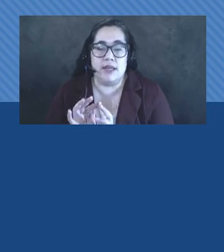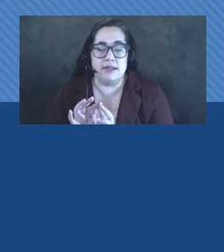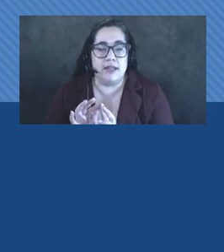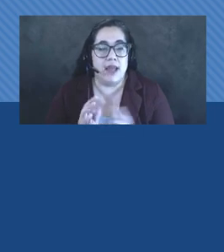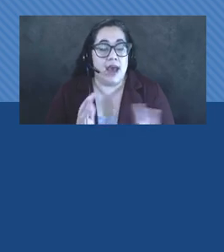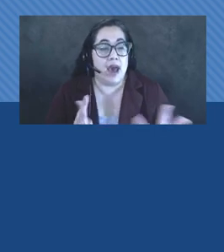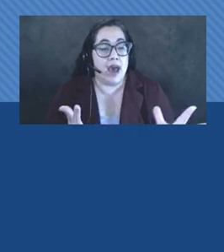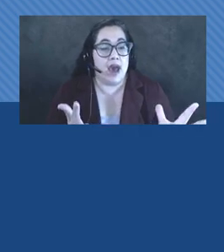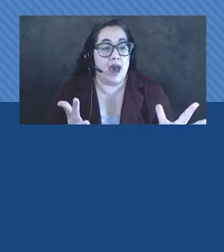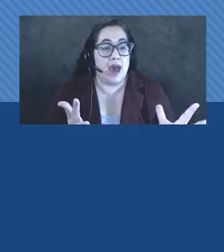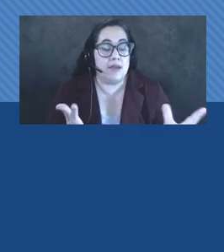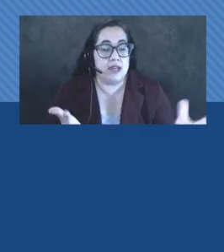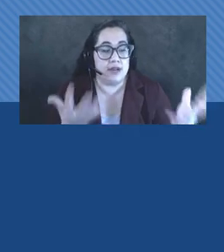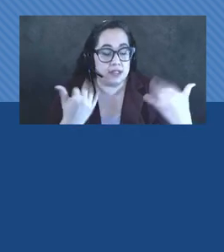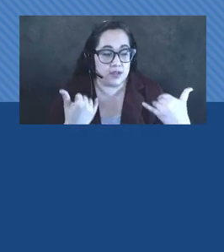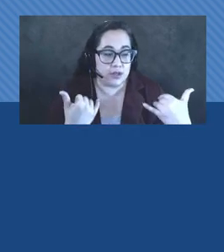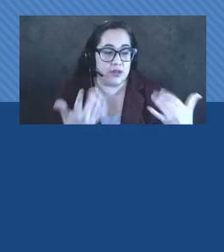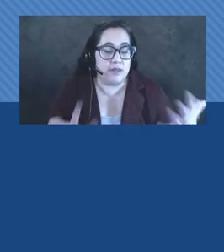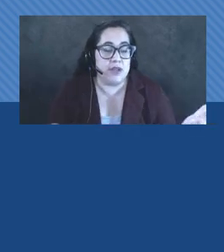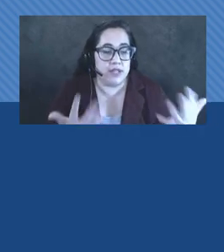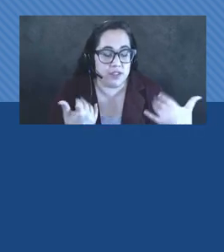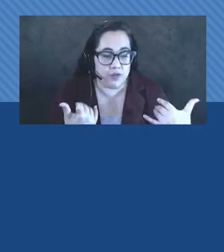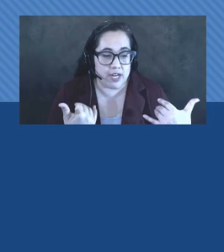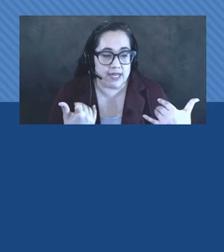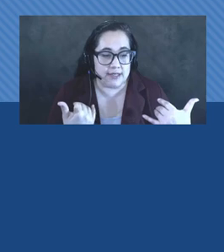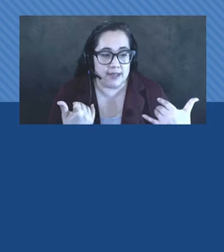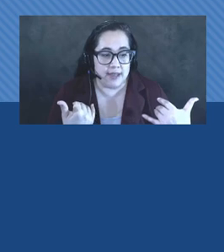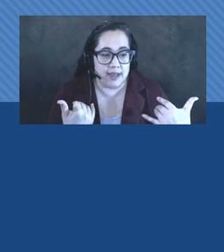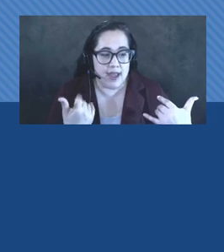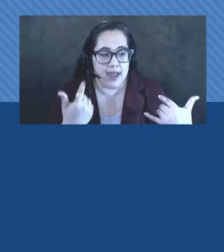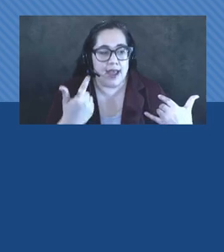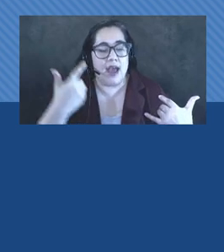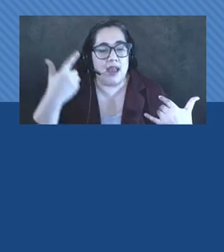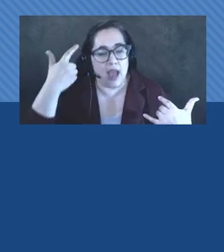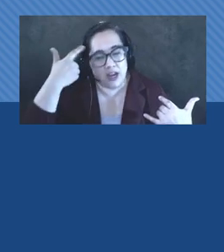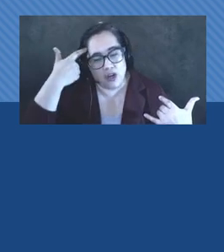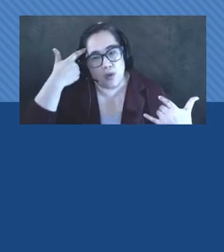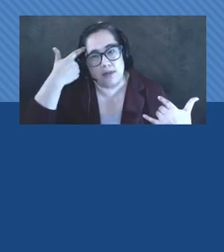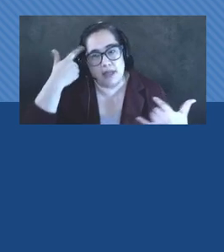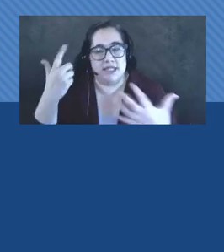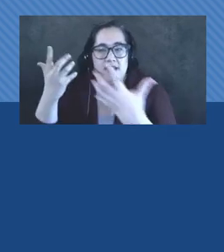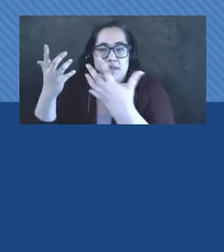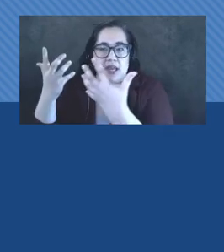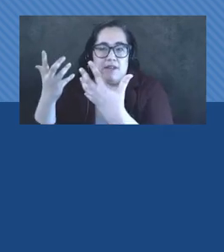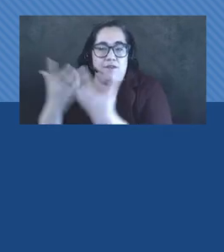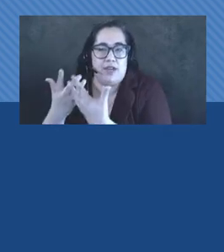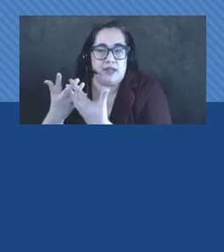means I'm hearing this word. I'm hearing this phrase. I I know what it means. I can make it fit